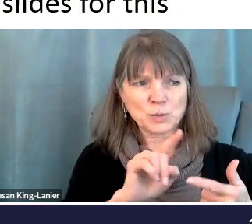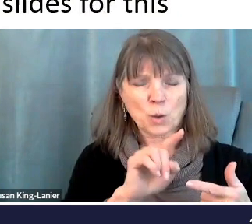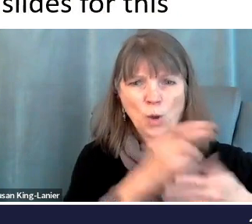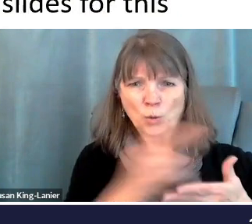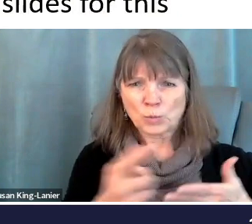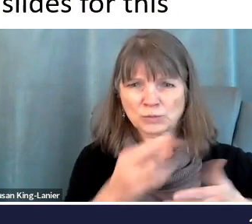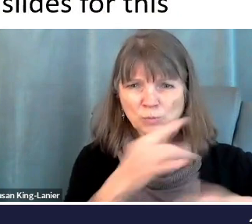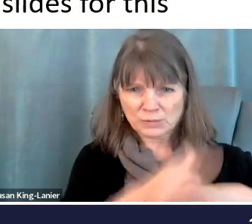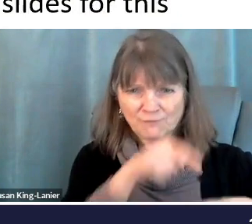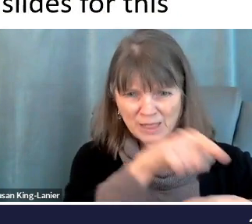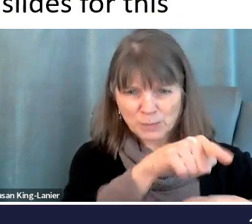accessible to them?